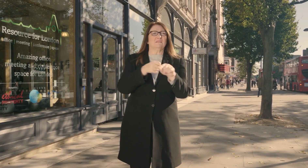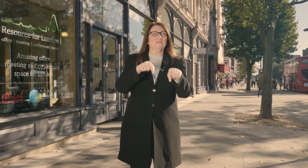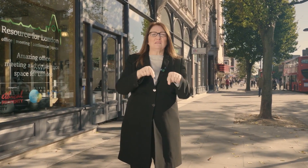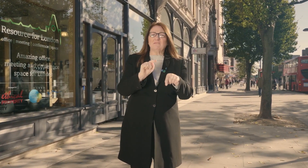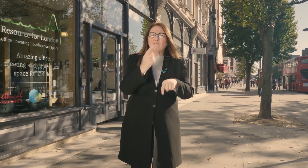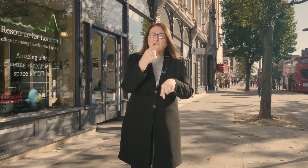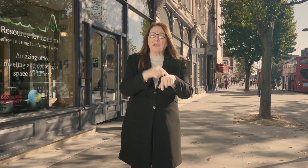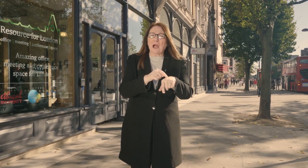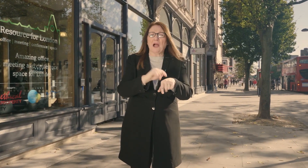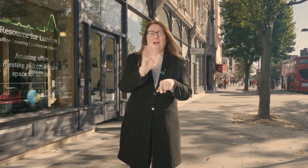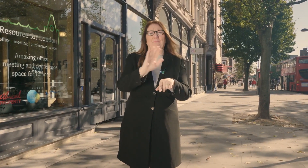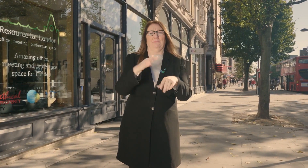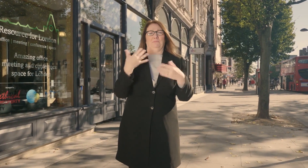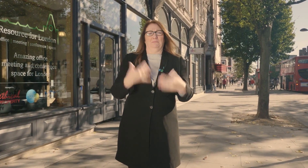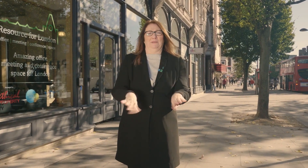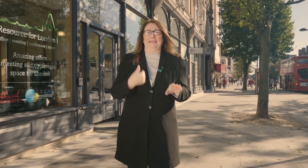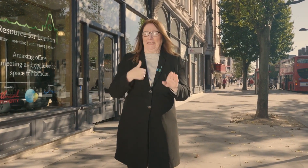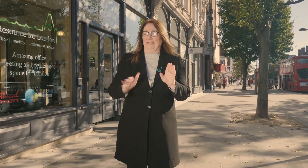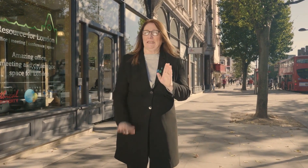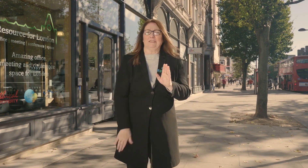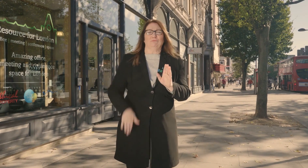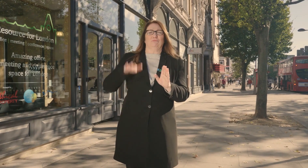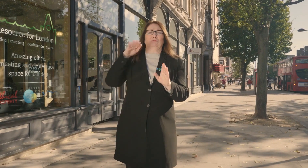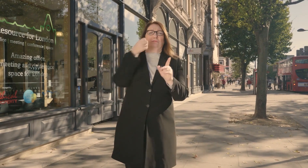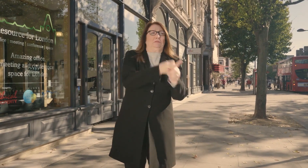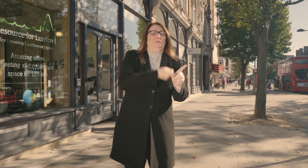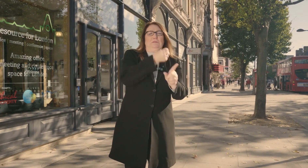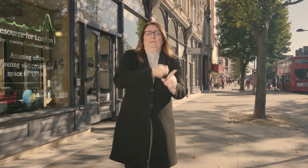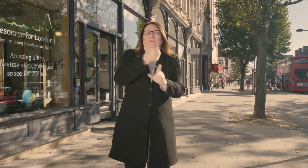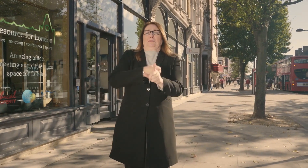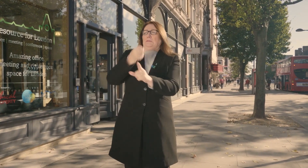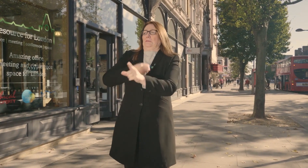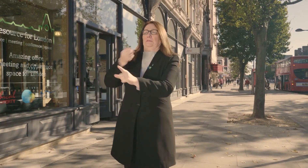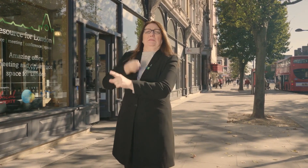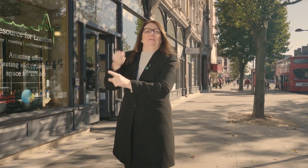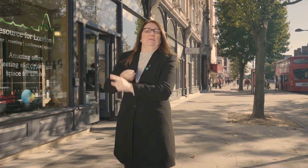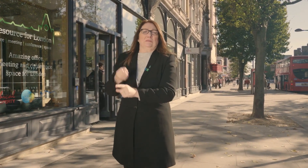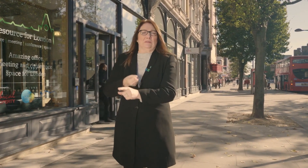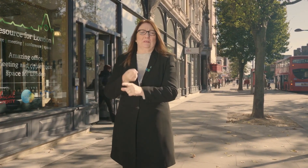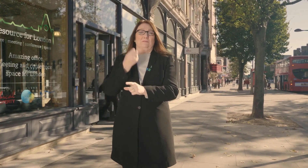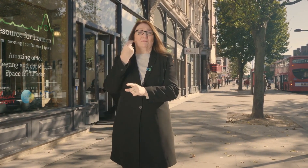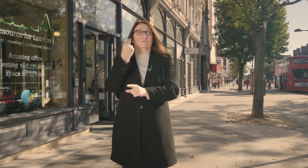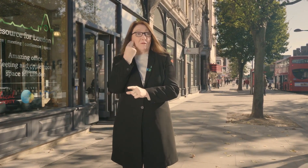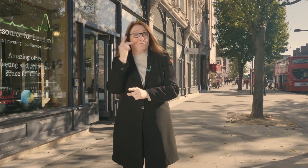But this isn't the first time I've campaigned for change. All my life I've fought hard